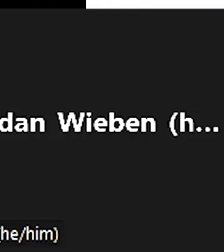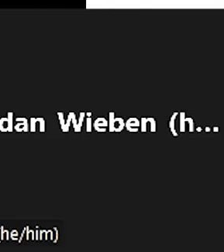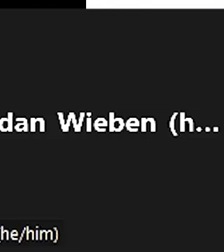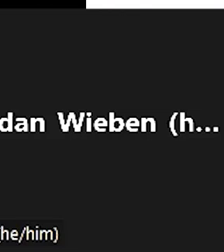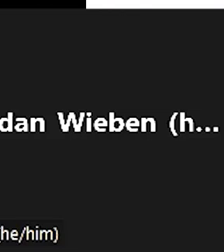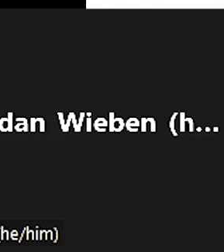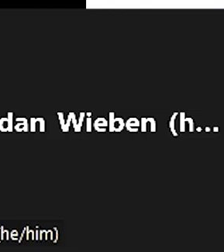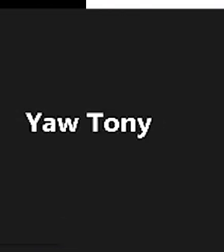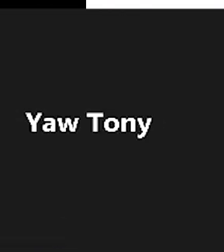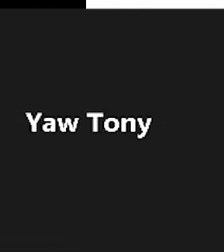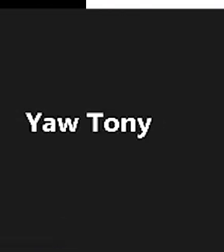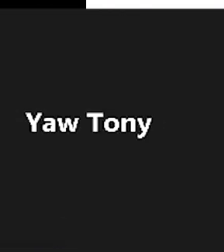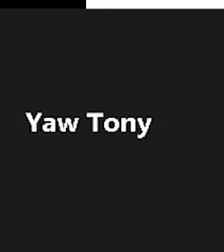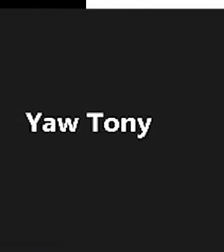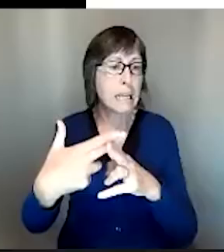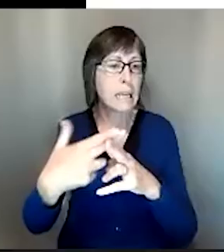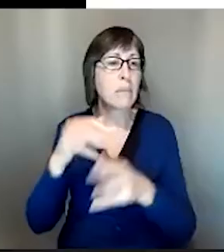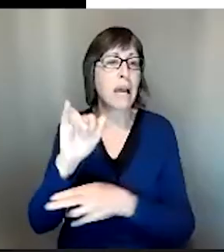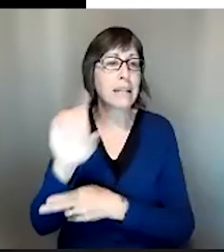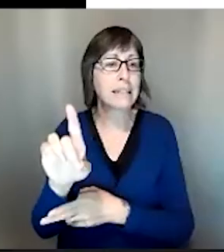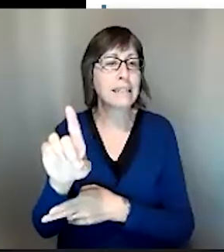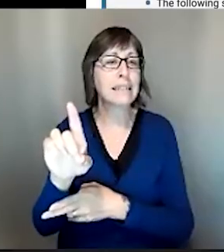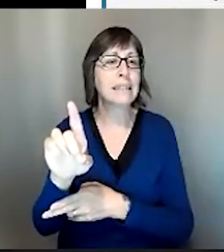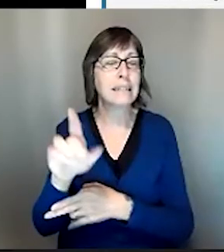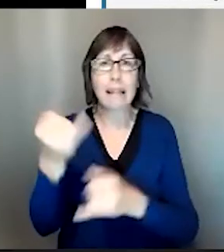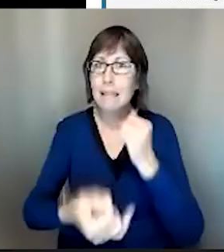(form demo)